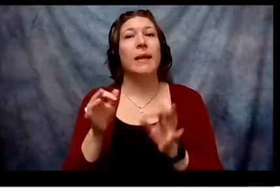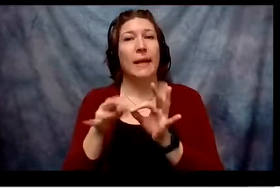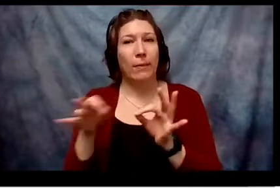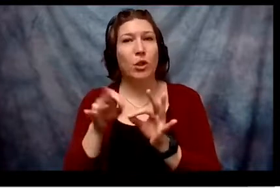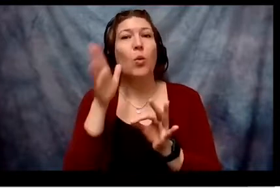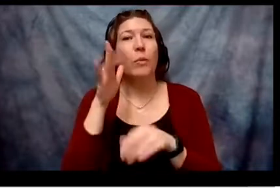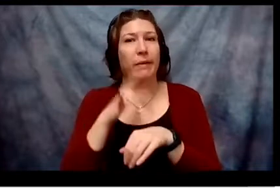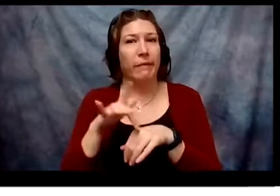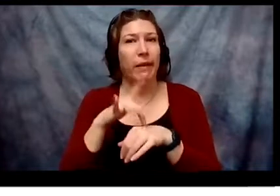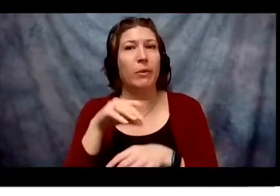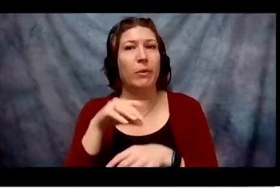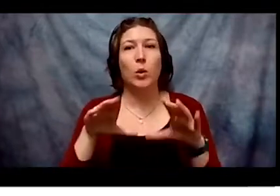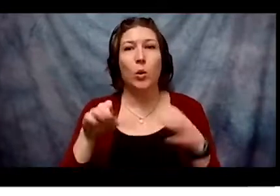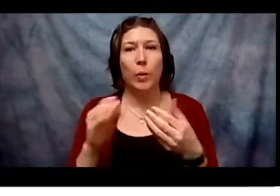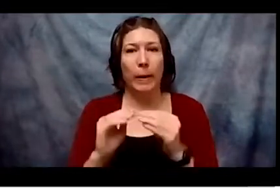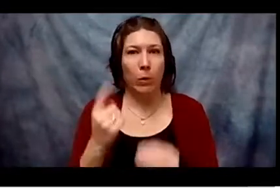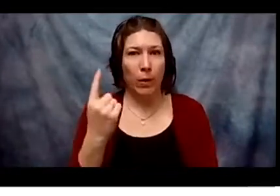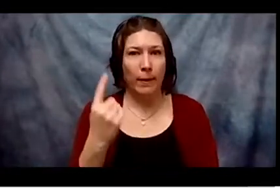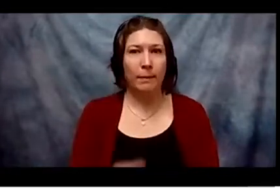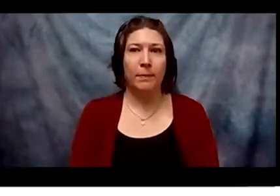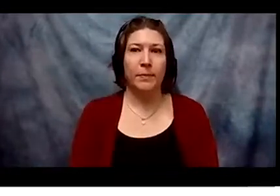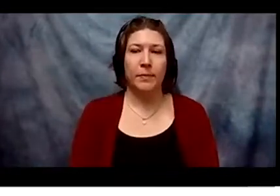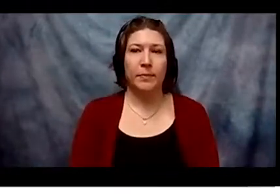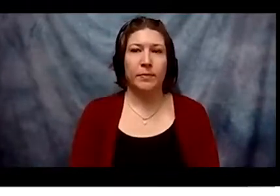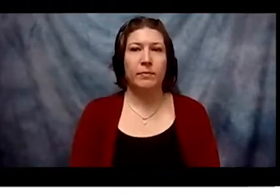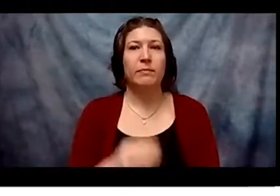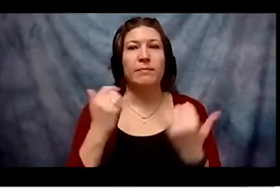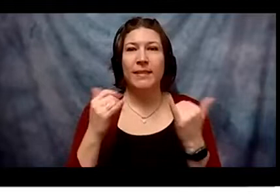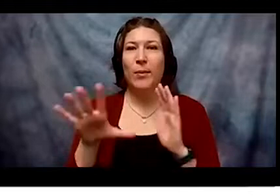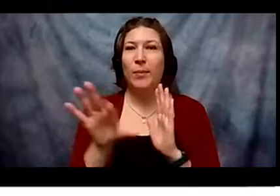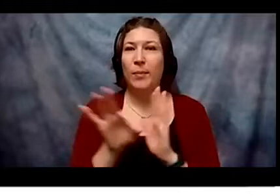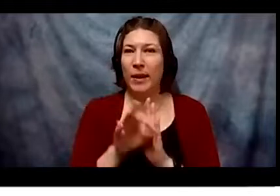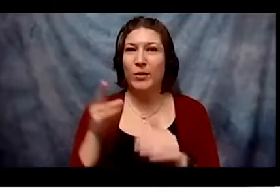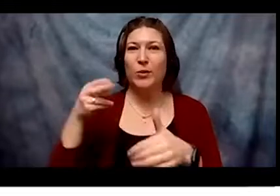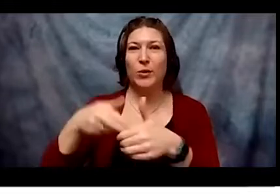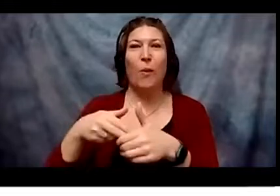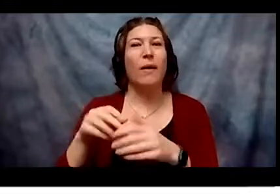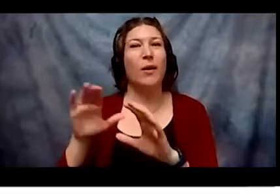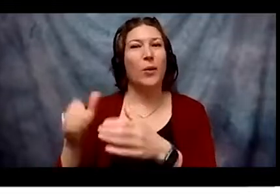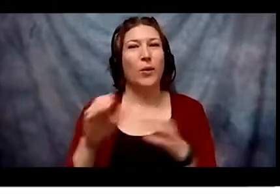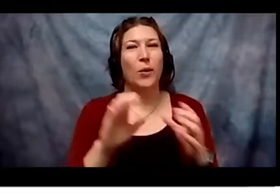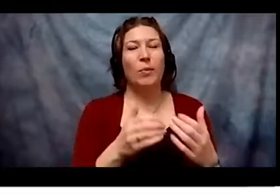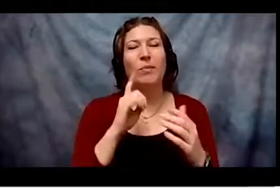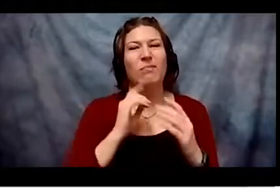will be in group 1. This time, choose to join a group of no more than four to